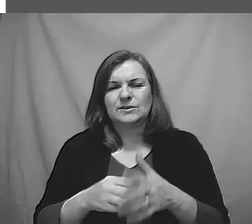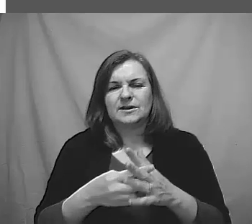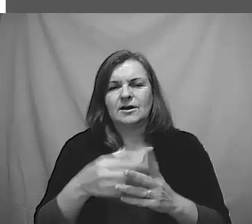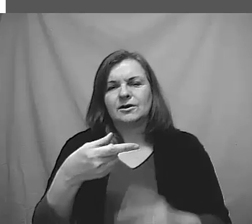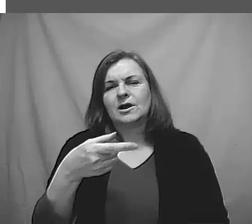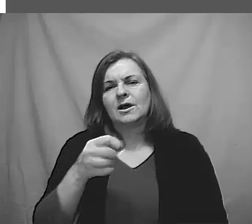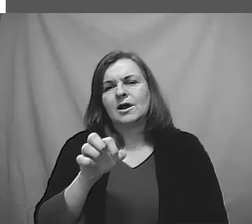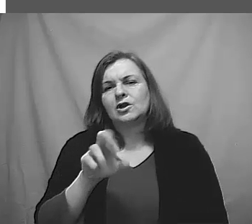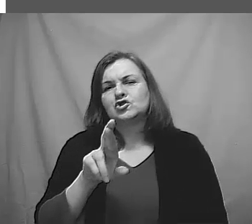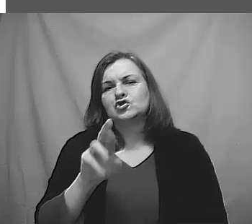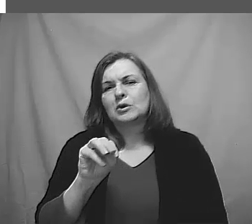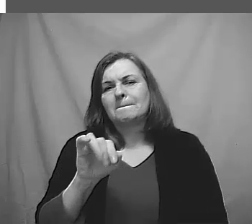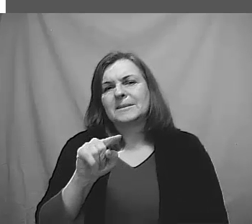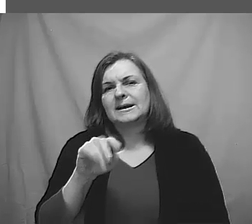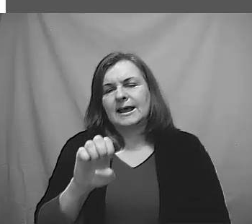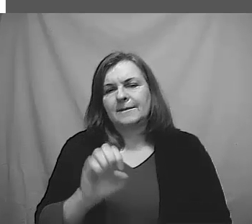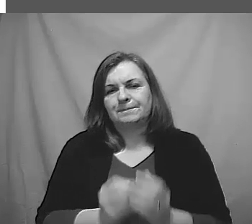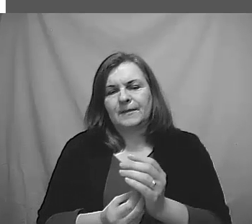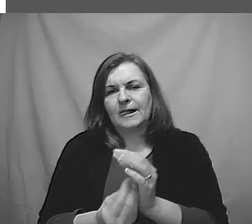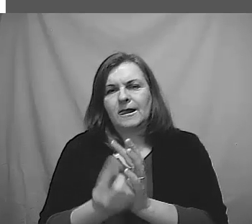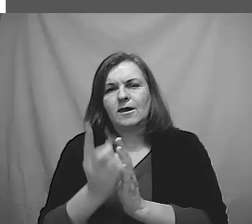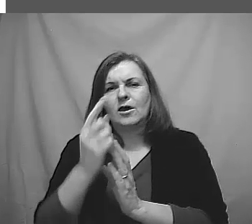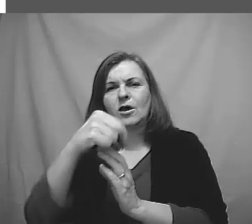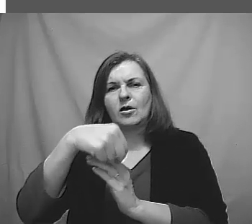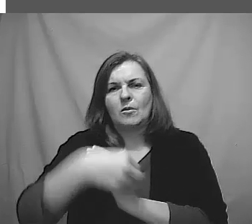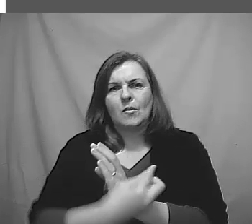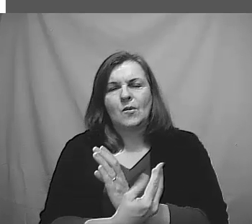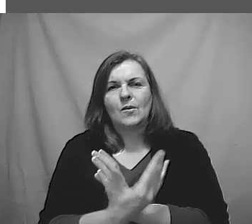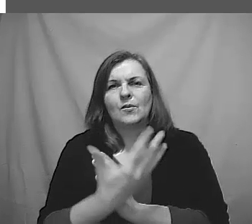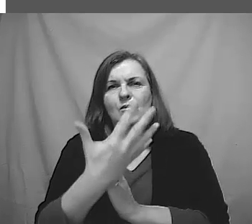and go for its normal process of forming a new seedling or baby plant